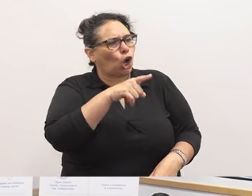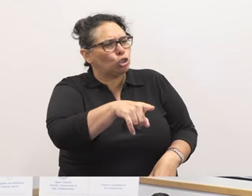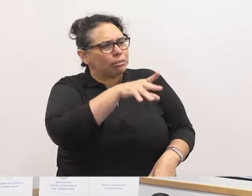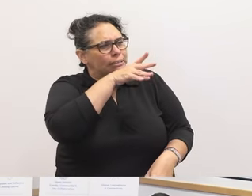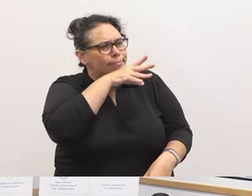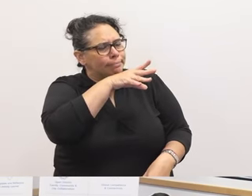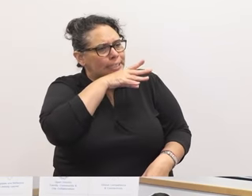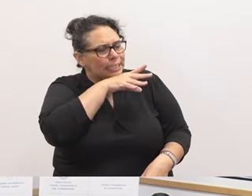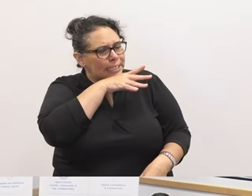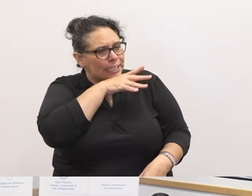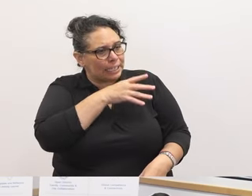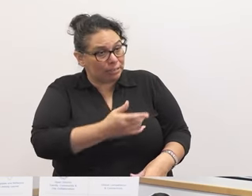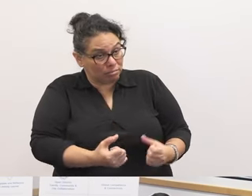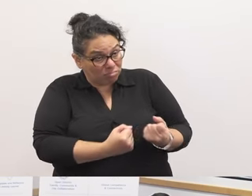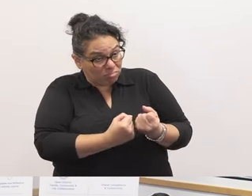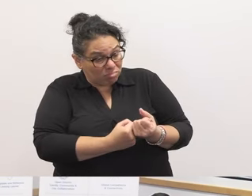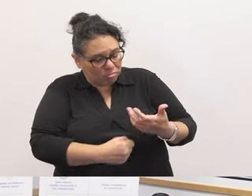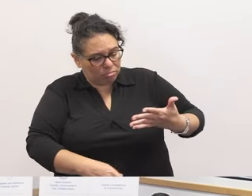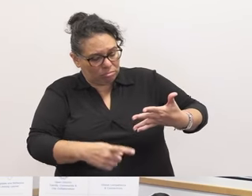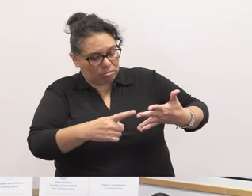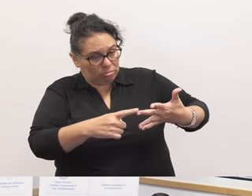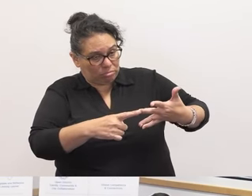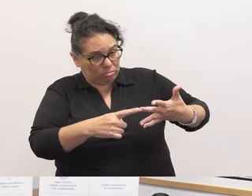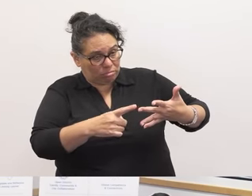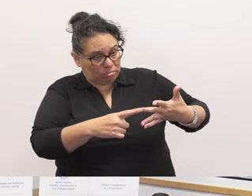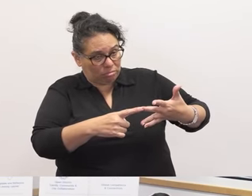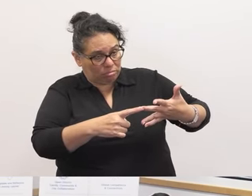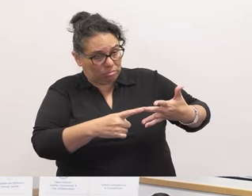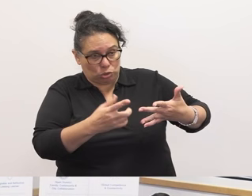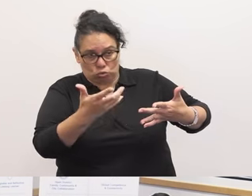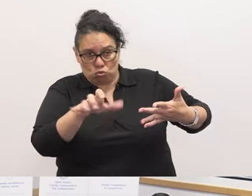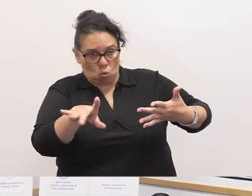at the expense of goal two?